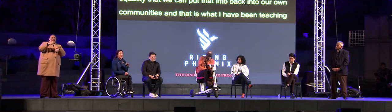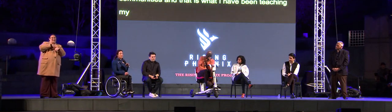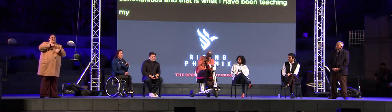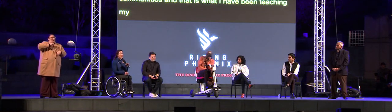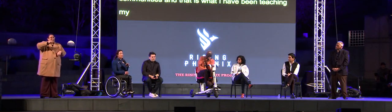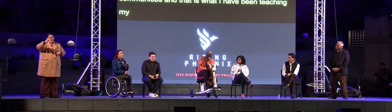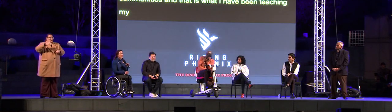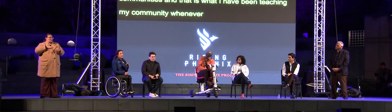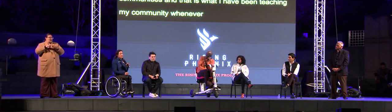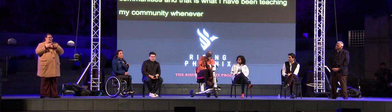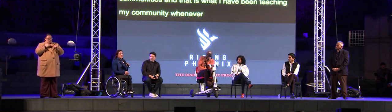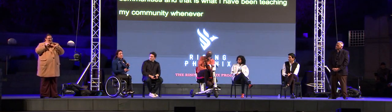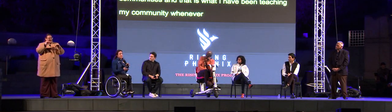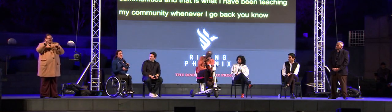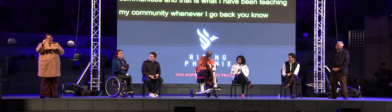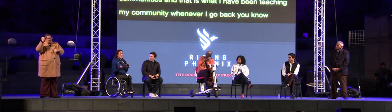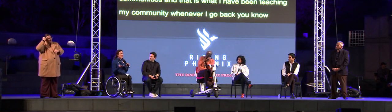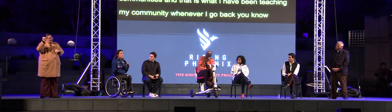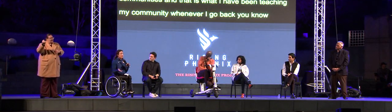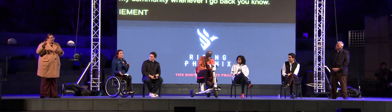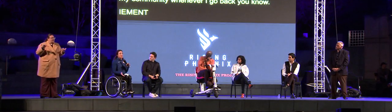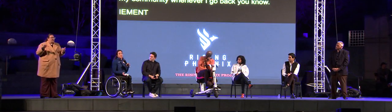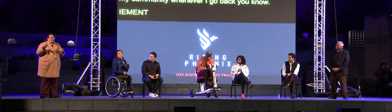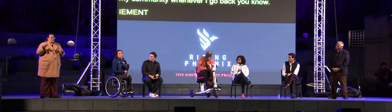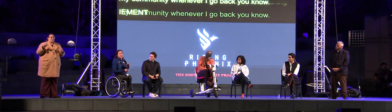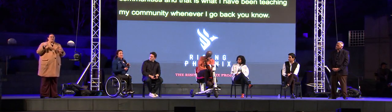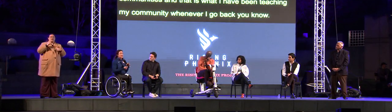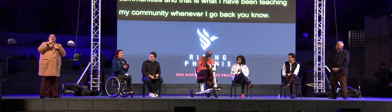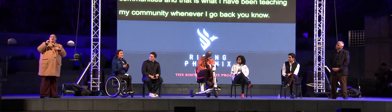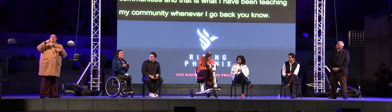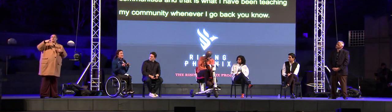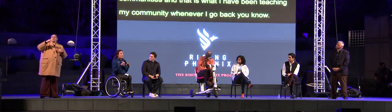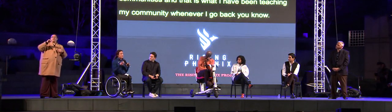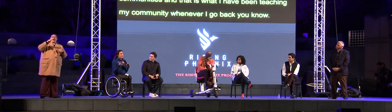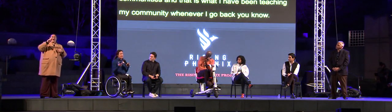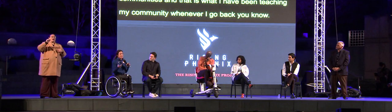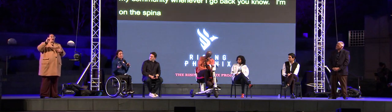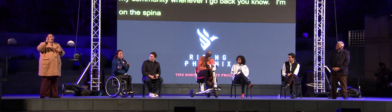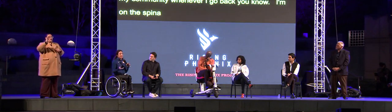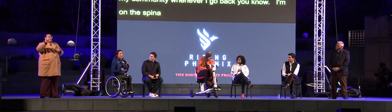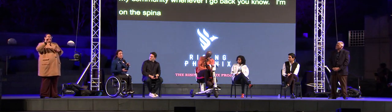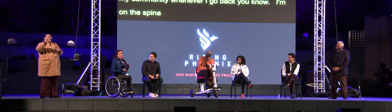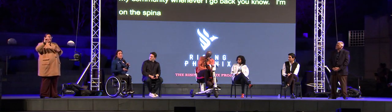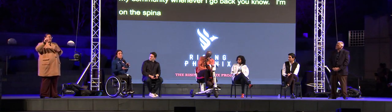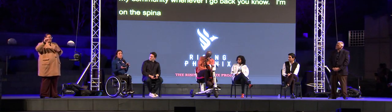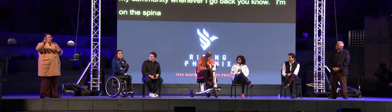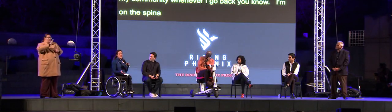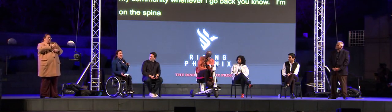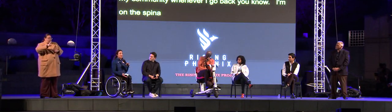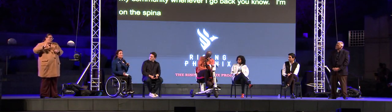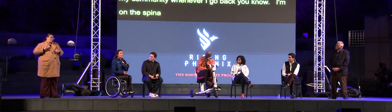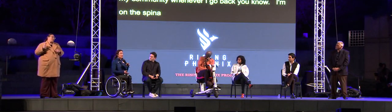I'm on the spina bifida boards, and I go back to my Para sports clubs.